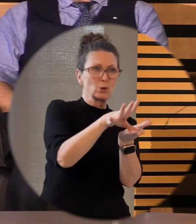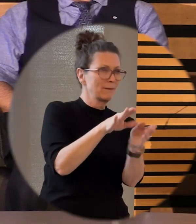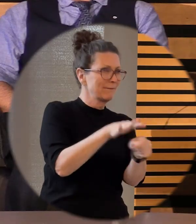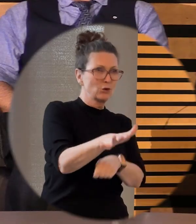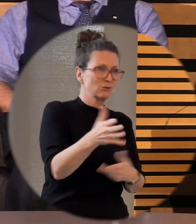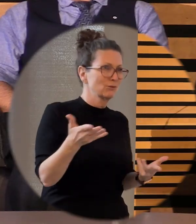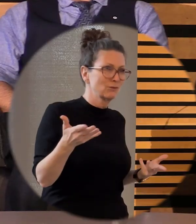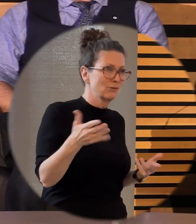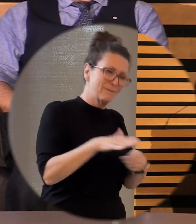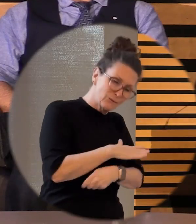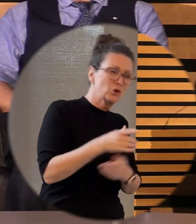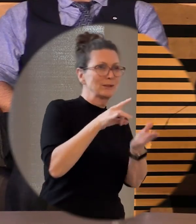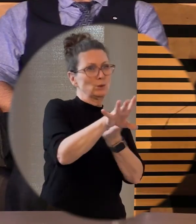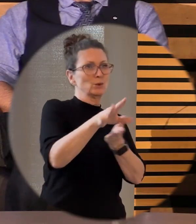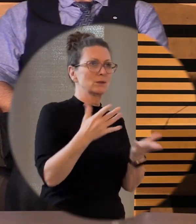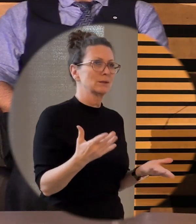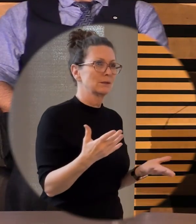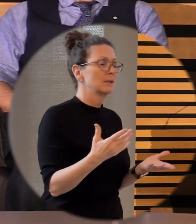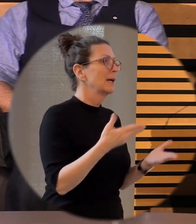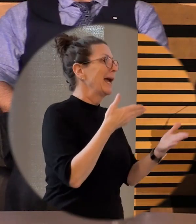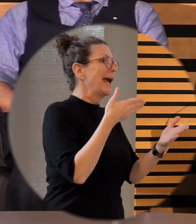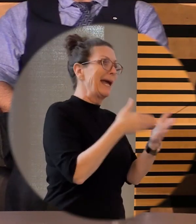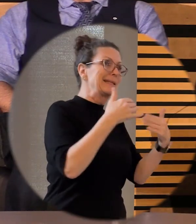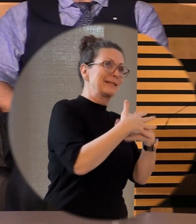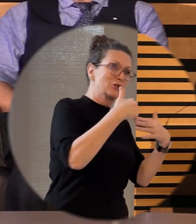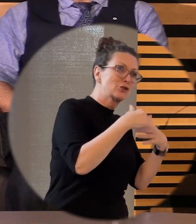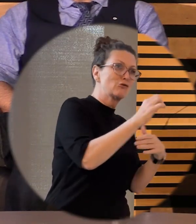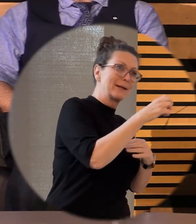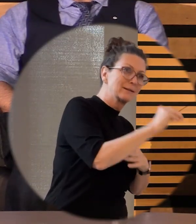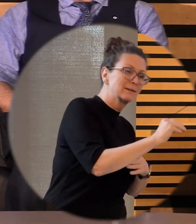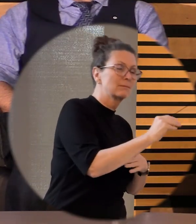there's limited access to employment uh because of the anti-indigenous racism across Canada that